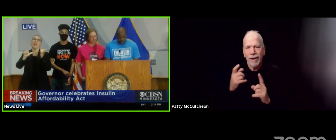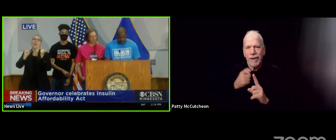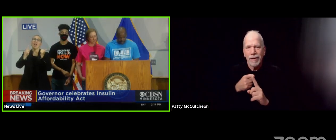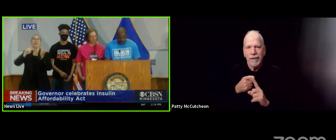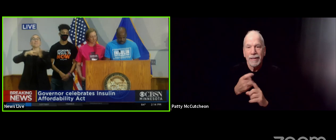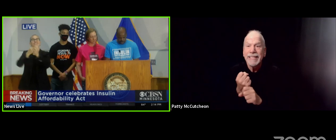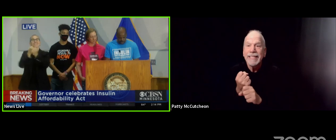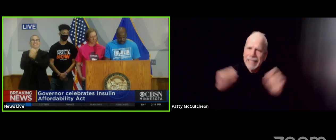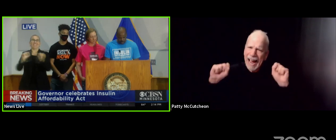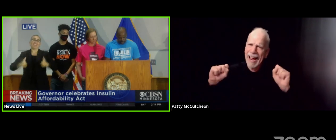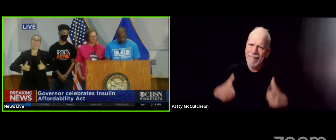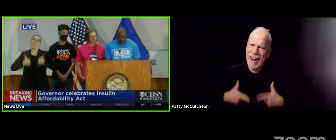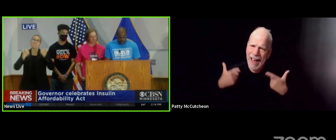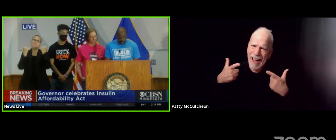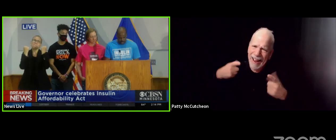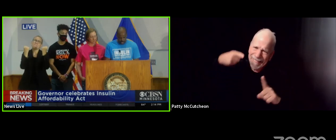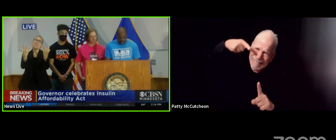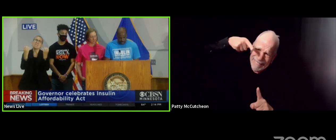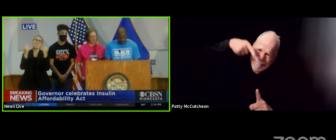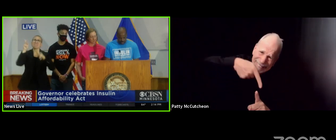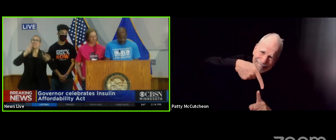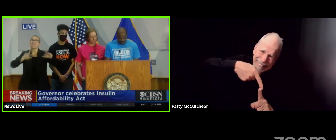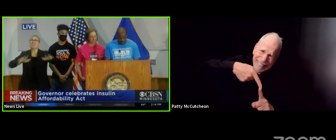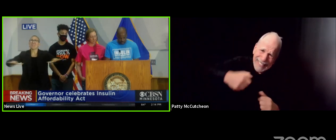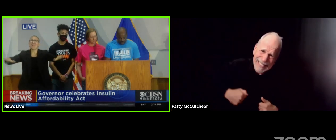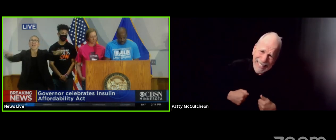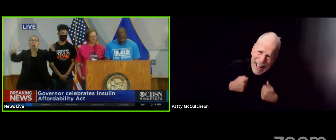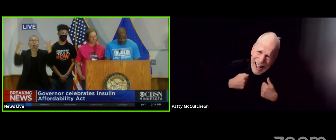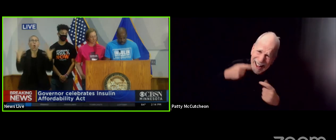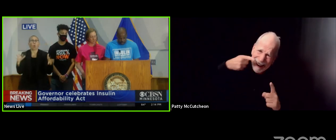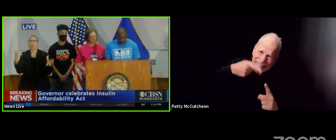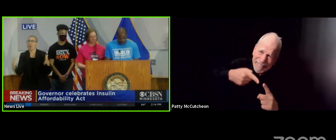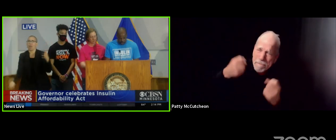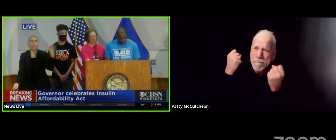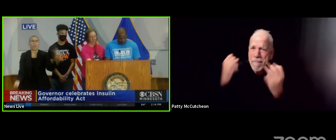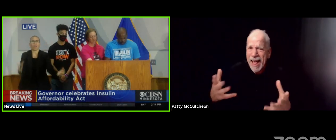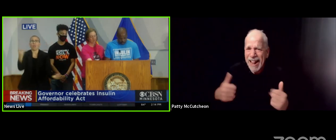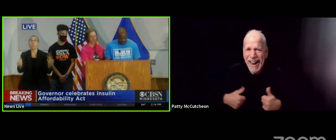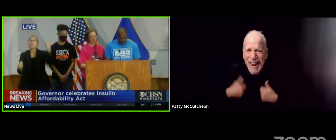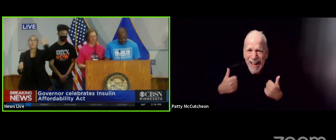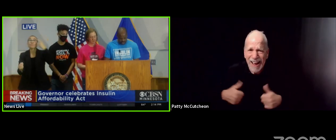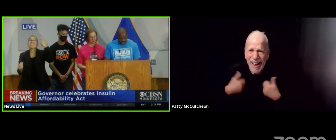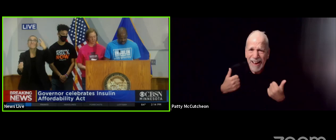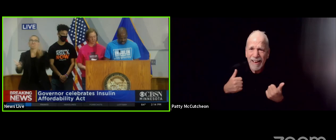HAVE BEEN LOST TO PHARMA'S GREED, AND I BELIEVE WE ARE ON THE VERGE OF SEEING MANY STATES